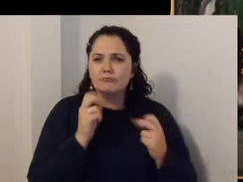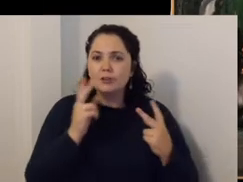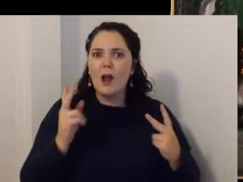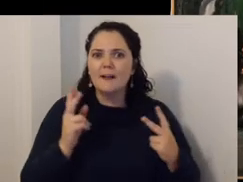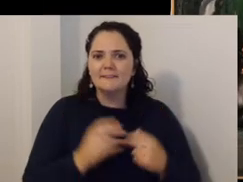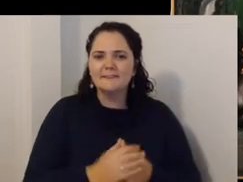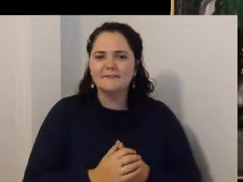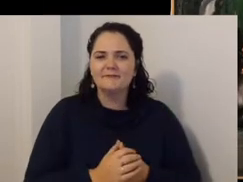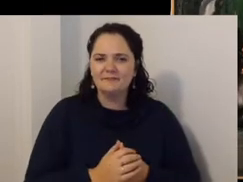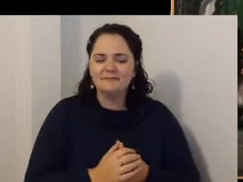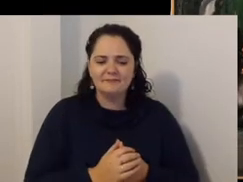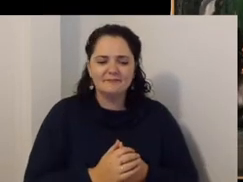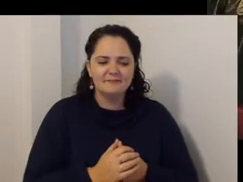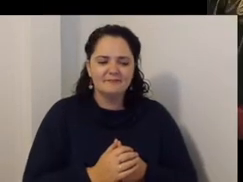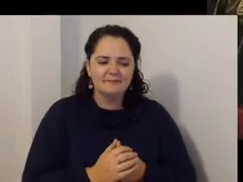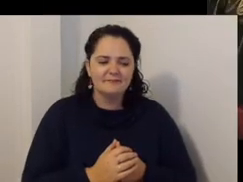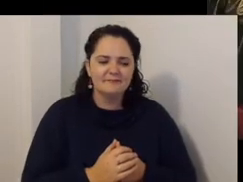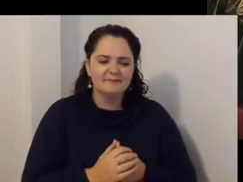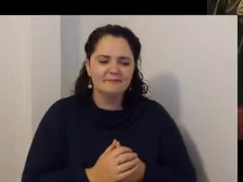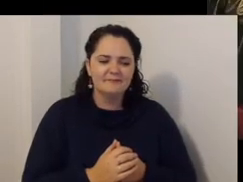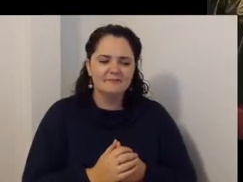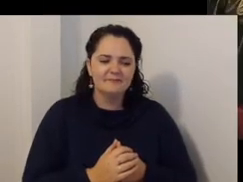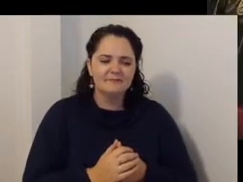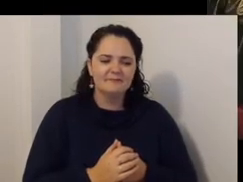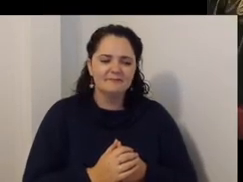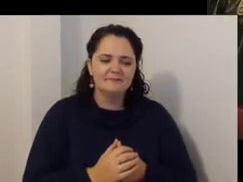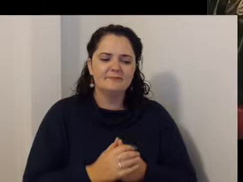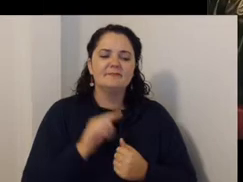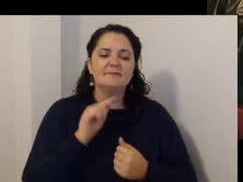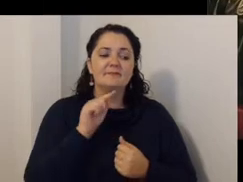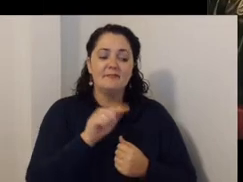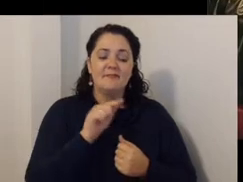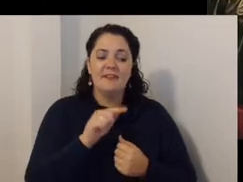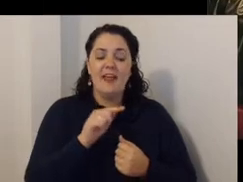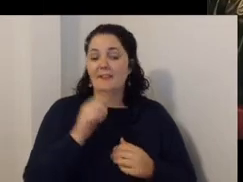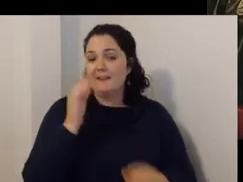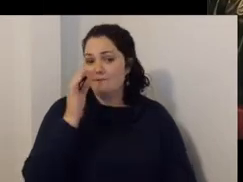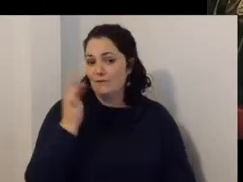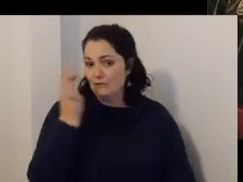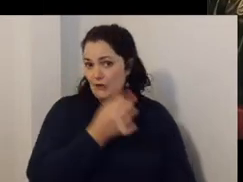effect. Now the last painting and this is the one I really want to focus on it's actually a French